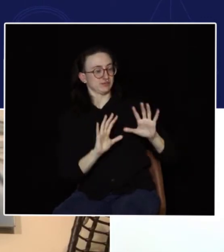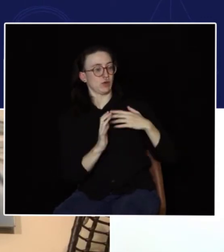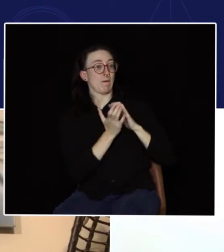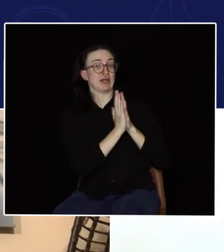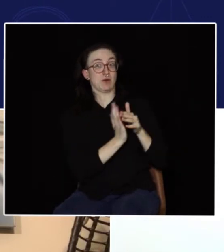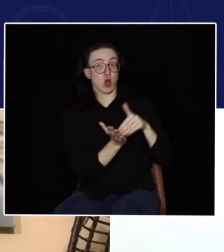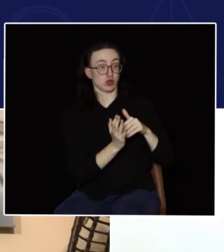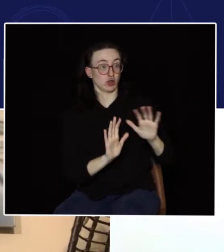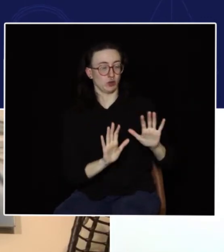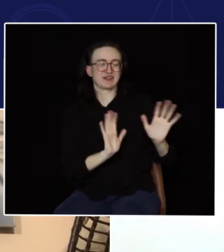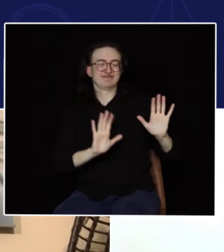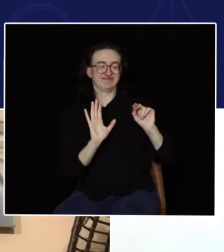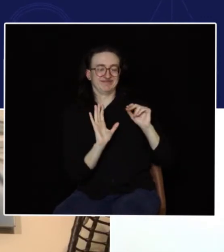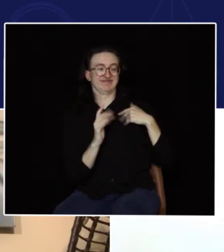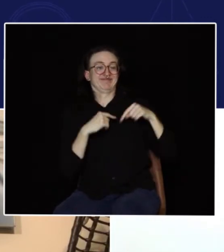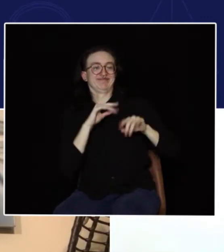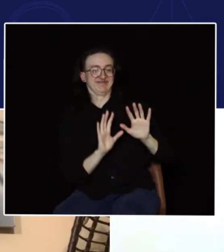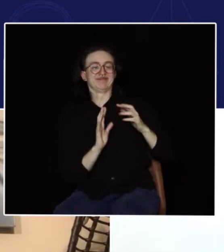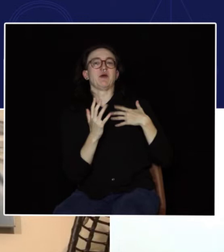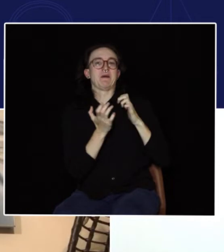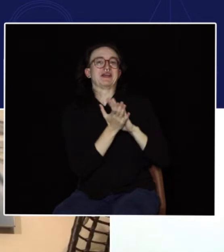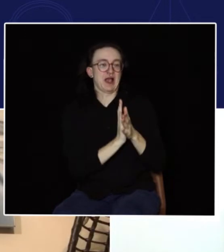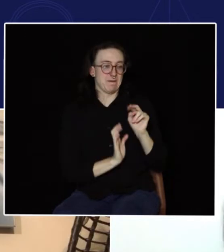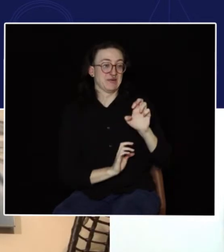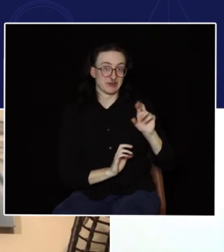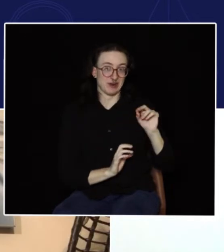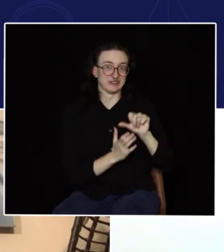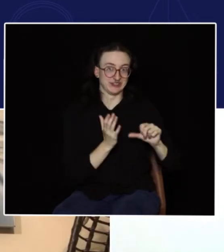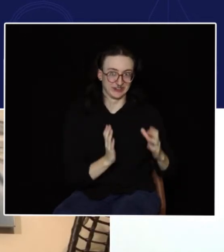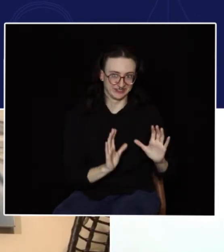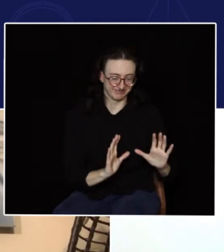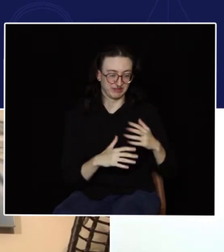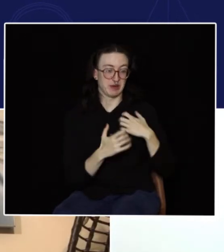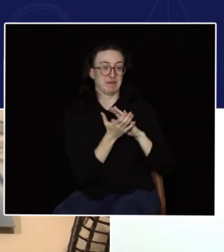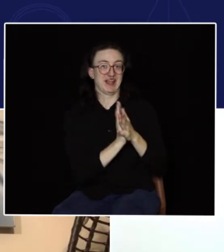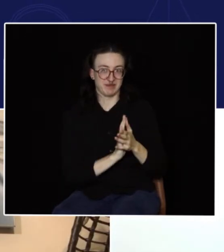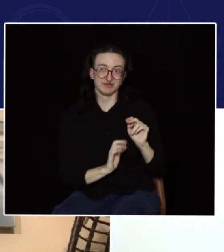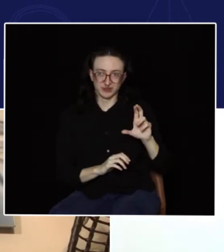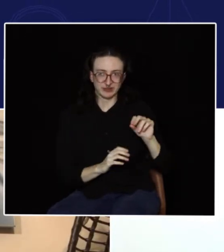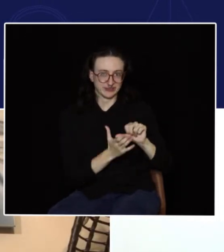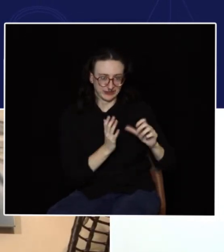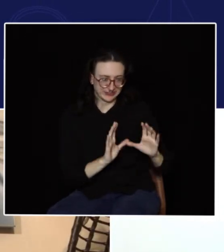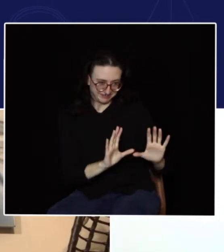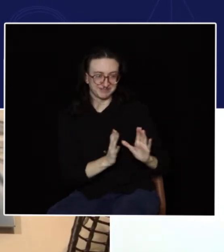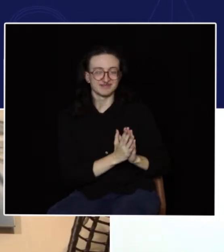No, I take that back. I wanted to be a neurosurgeon. Okay? [BOTH LAUGH] I wanted to be a neurosurgeon.